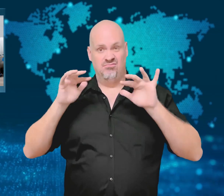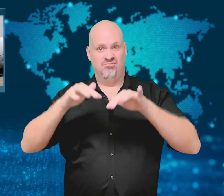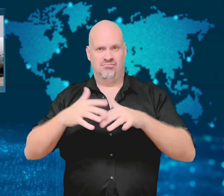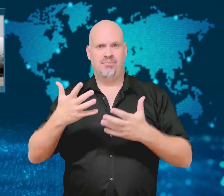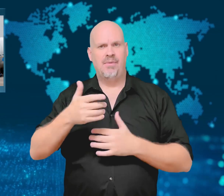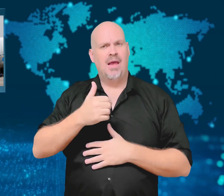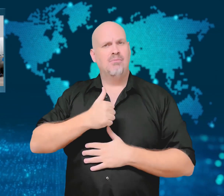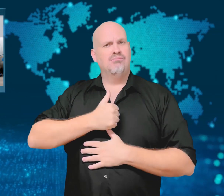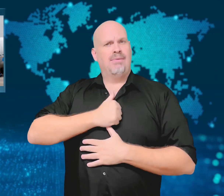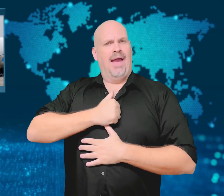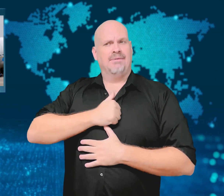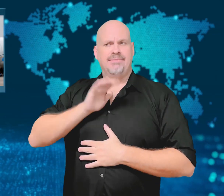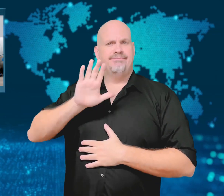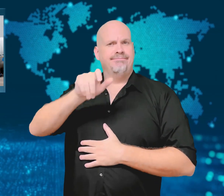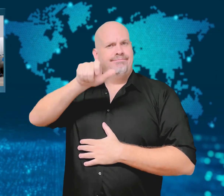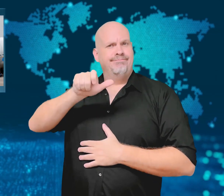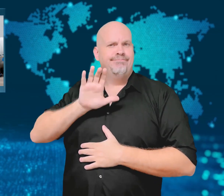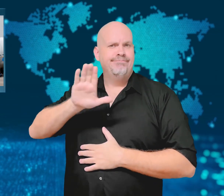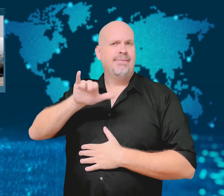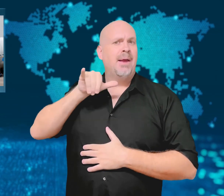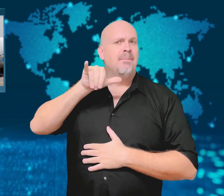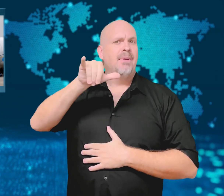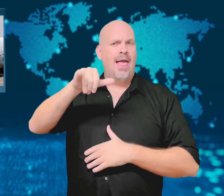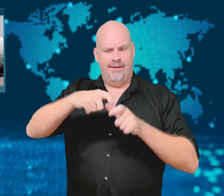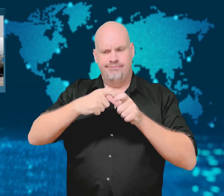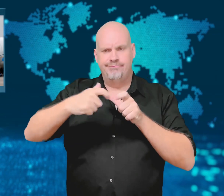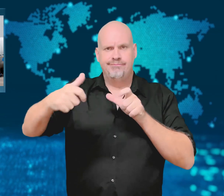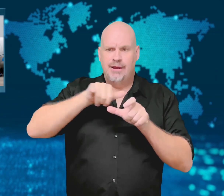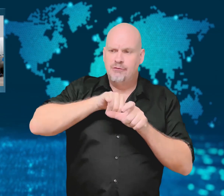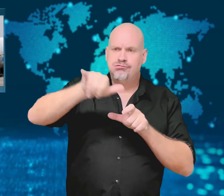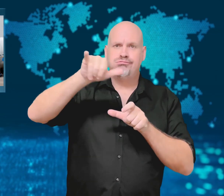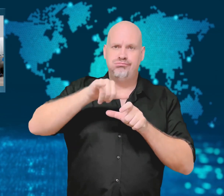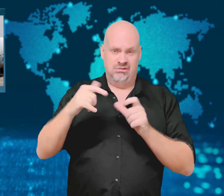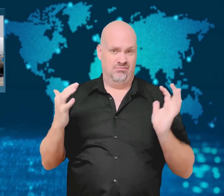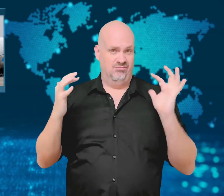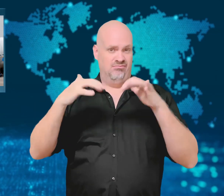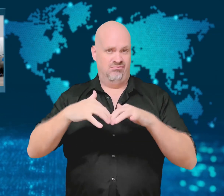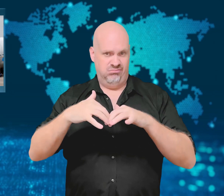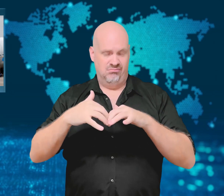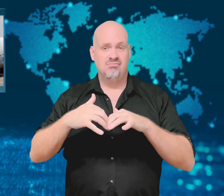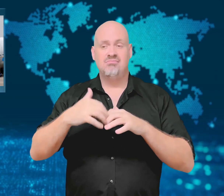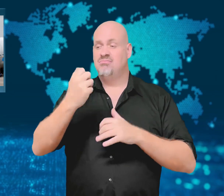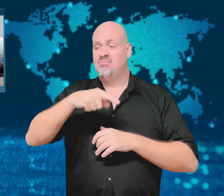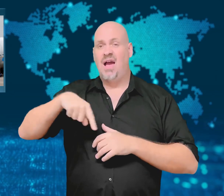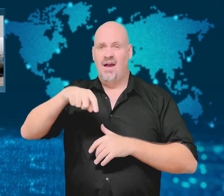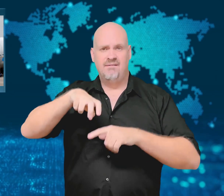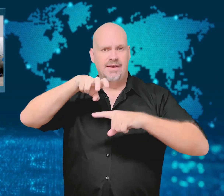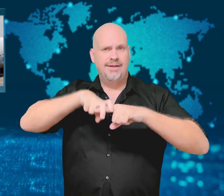They were gathered on runways set aside for private planes.